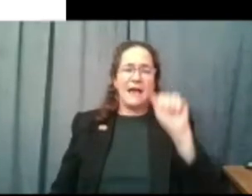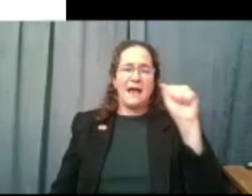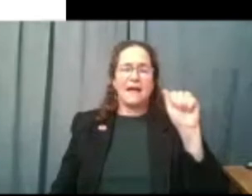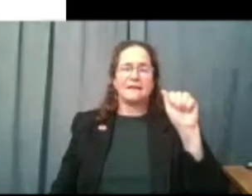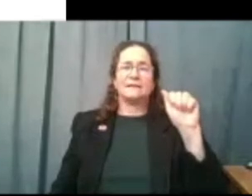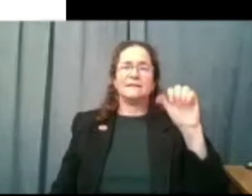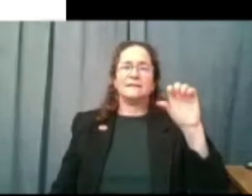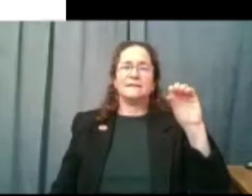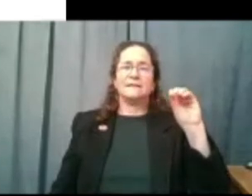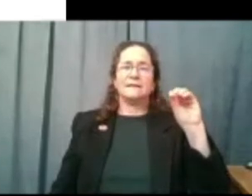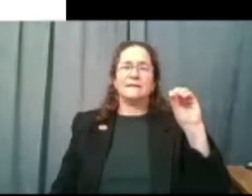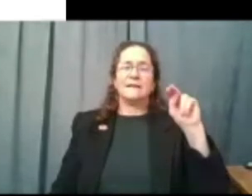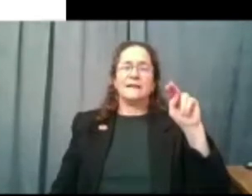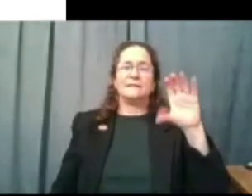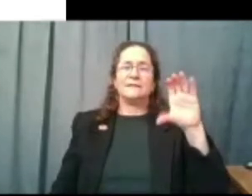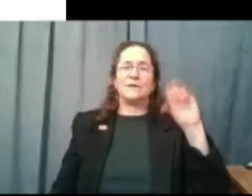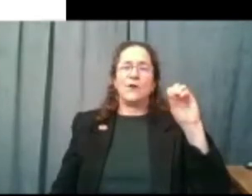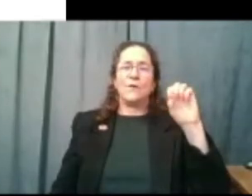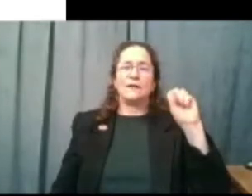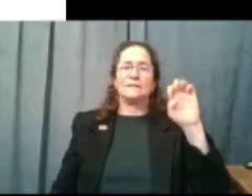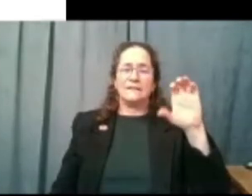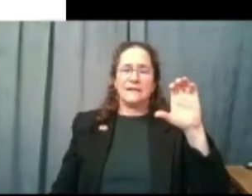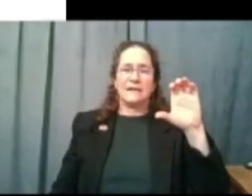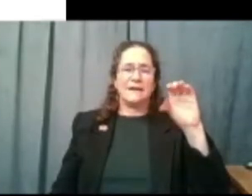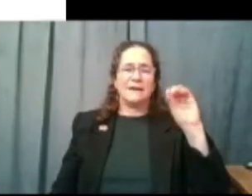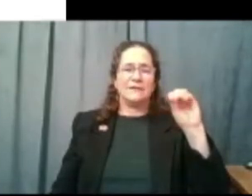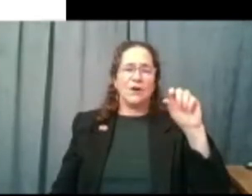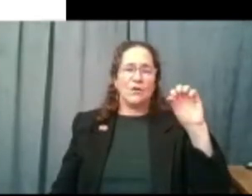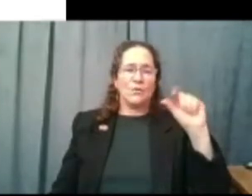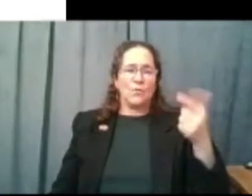We have Mike McCoy, State Support Team 15, Educational Consultant.